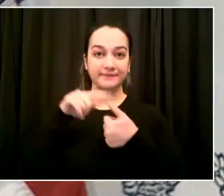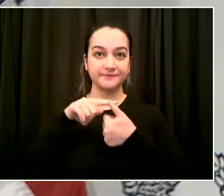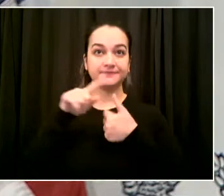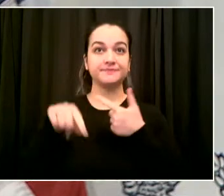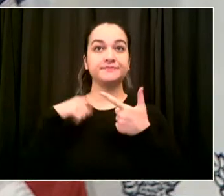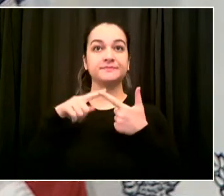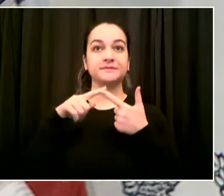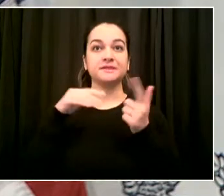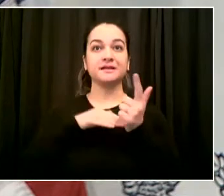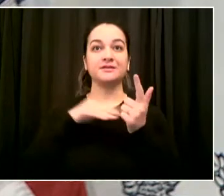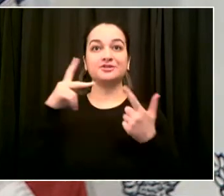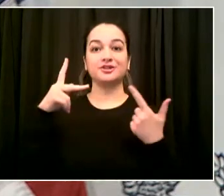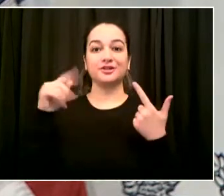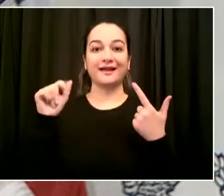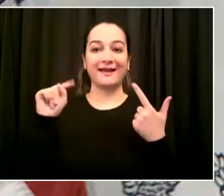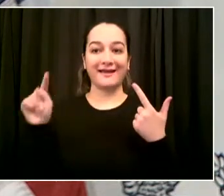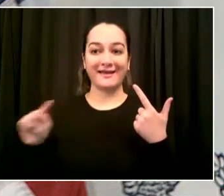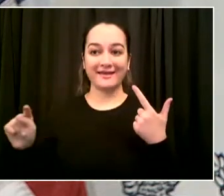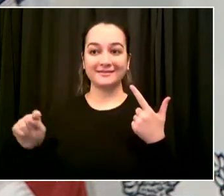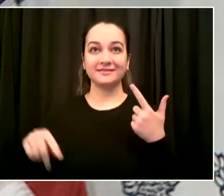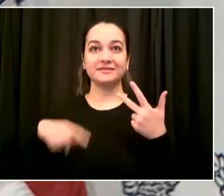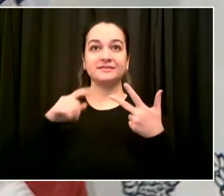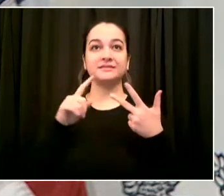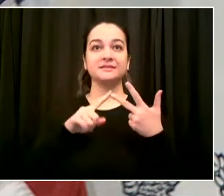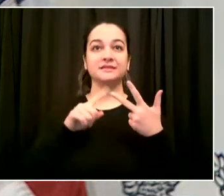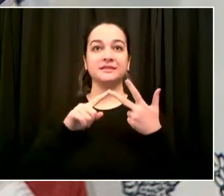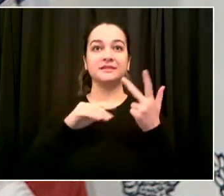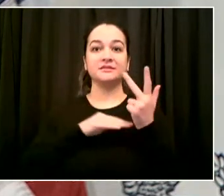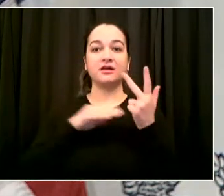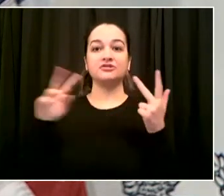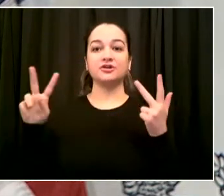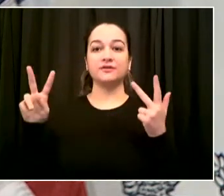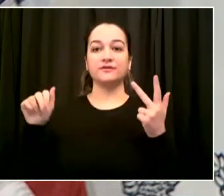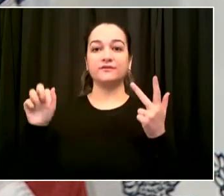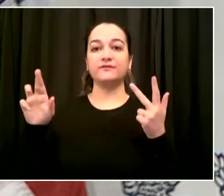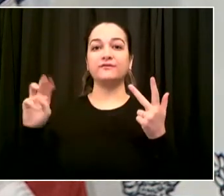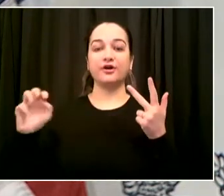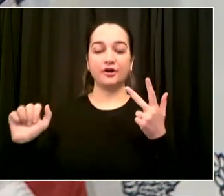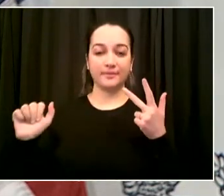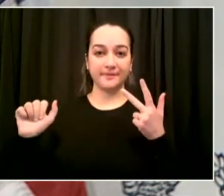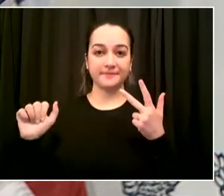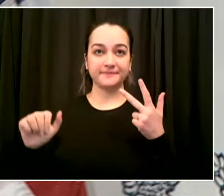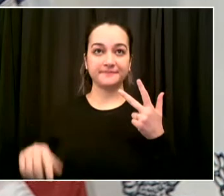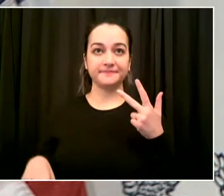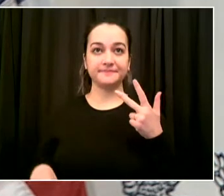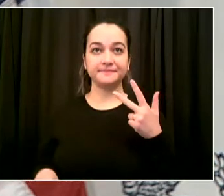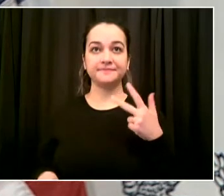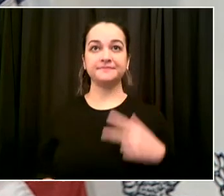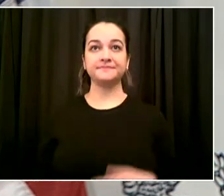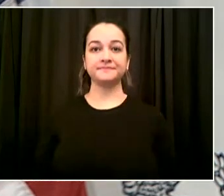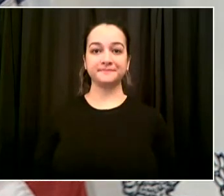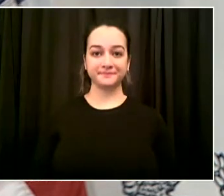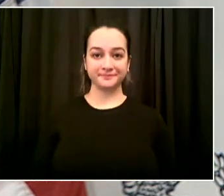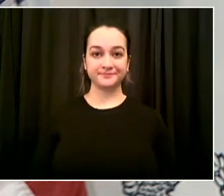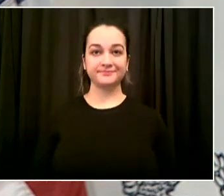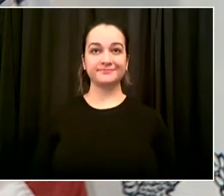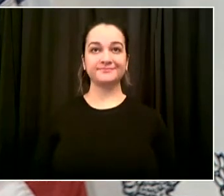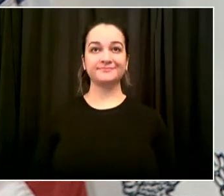BEGIN OUR QUESTION AND ANSWER WE ARE JOINED BY DR. CHOKSHI, R.D